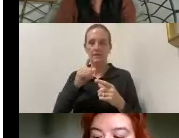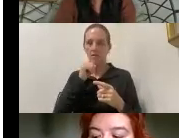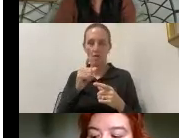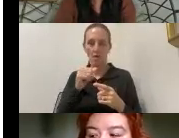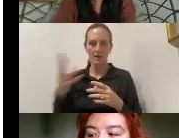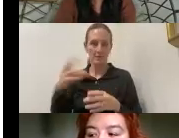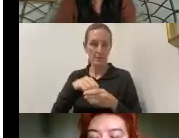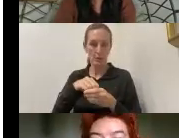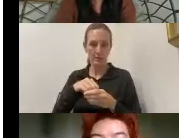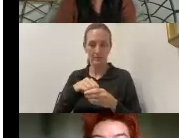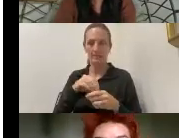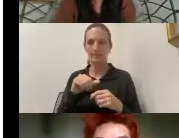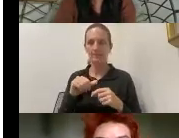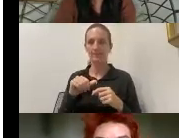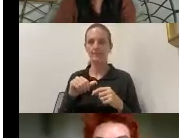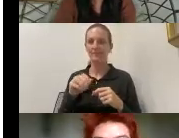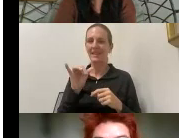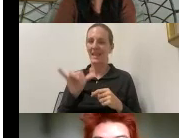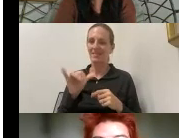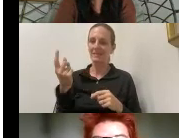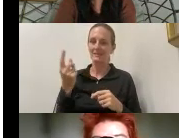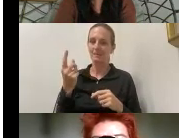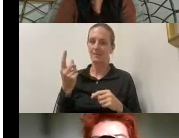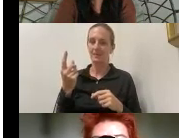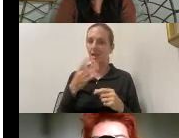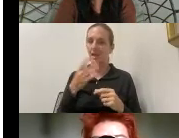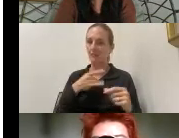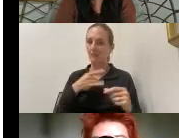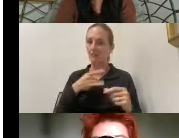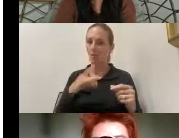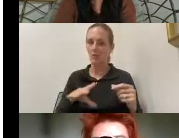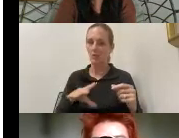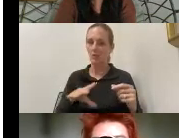be included. And that's something I really don't like to see.